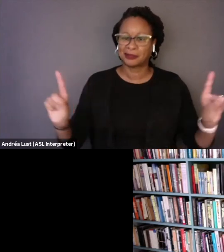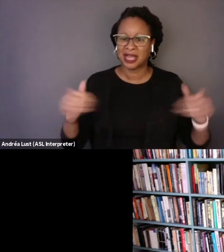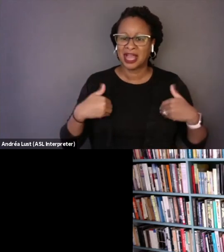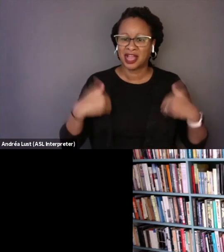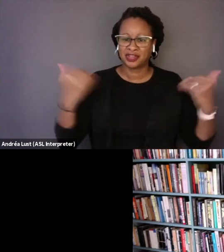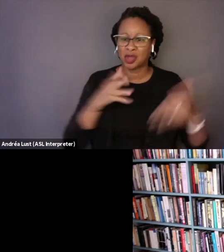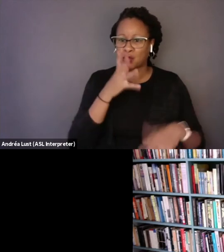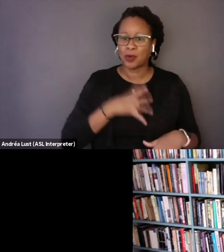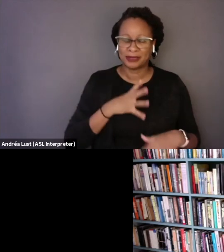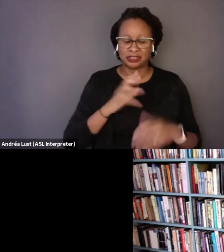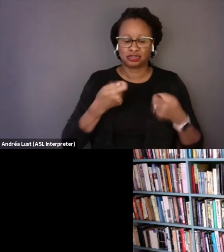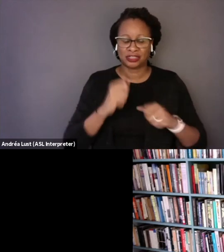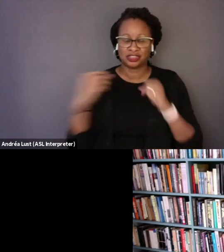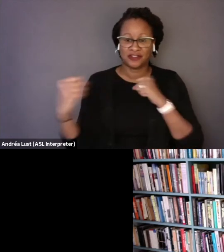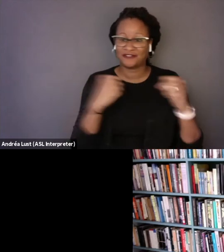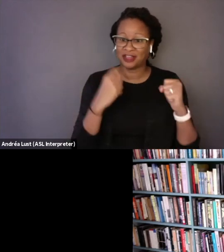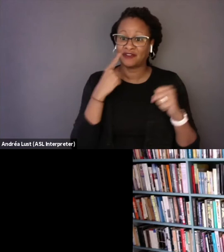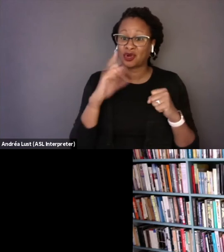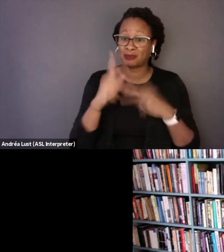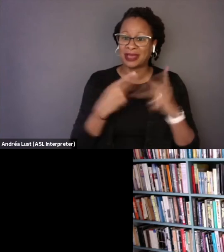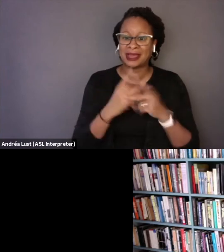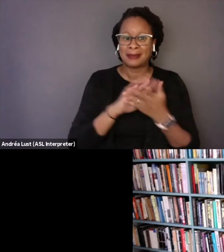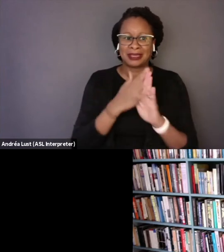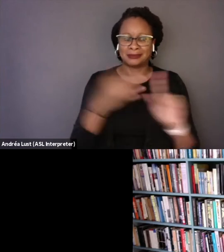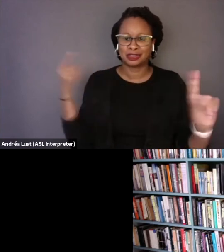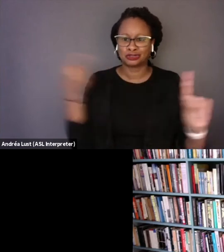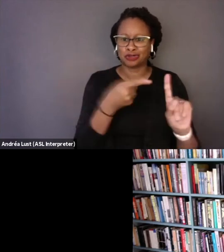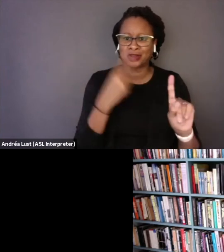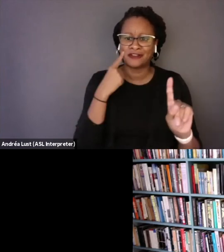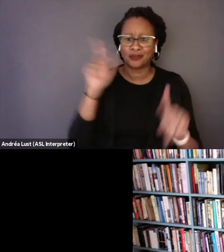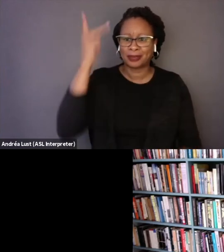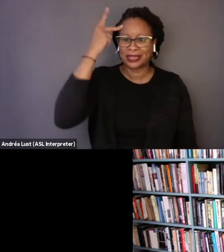becomes a target for political discourse.